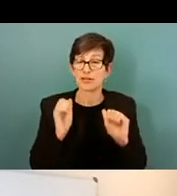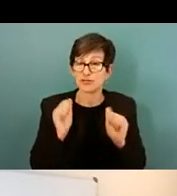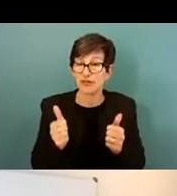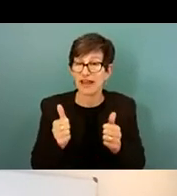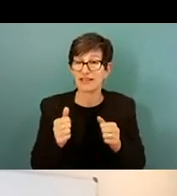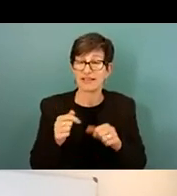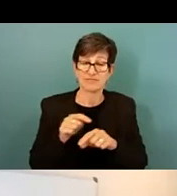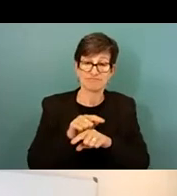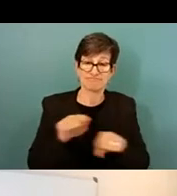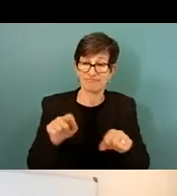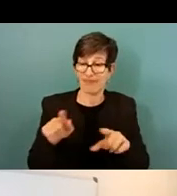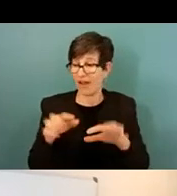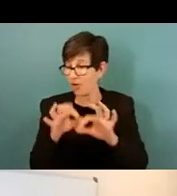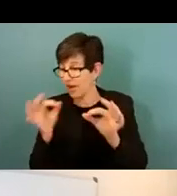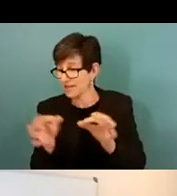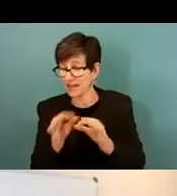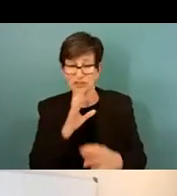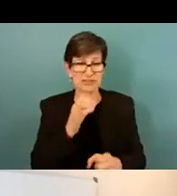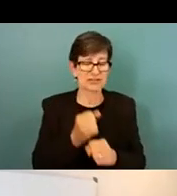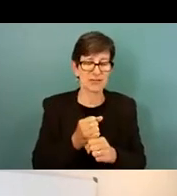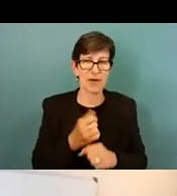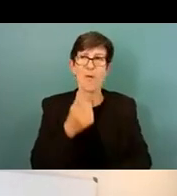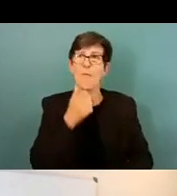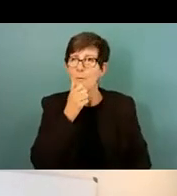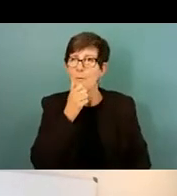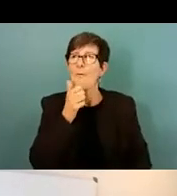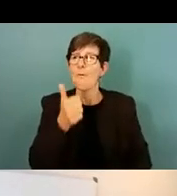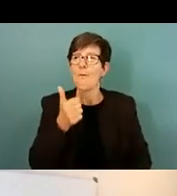and build and deepen, and because we are, they can look up much more targeted information